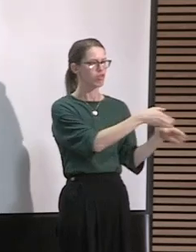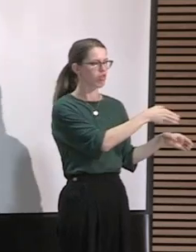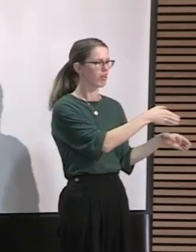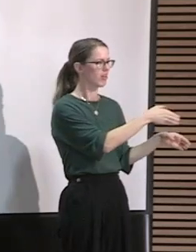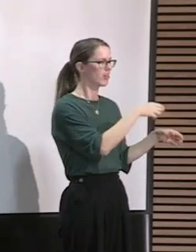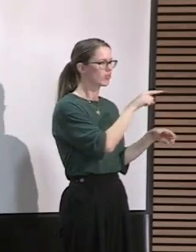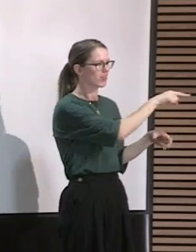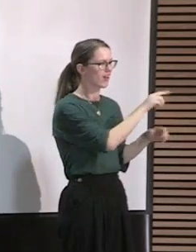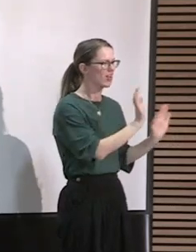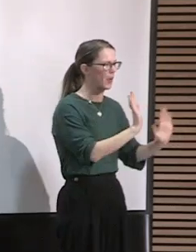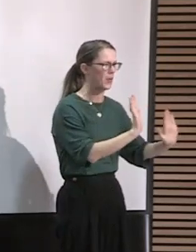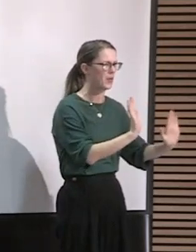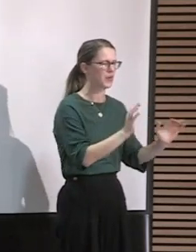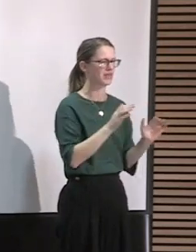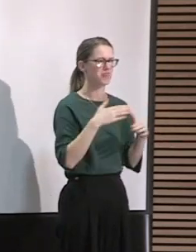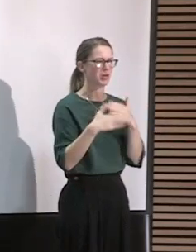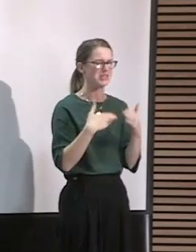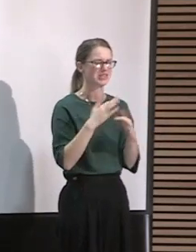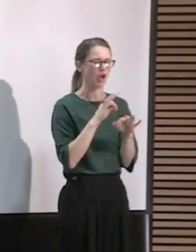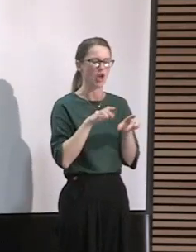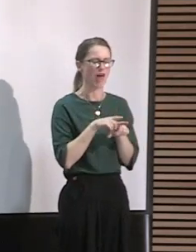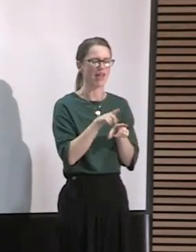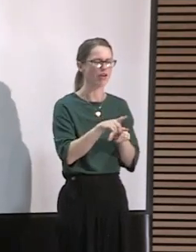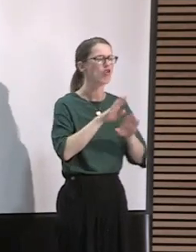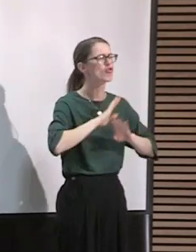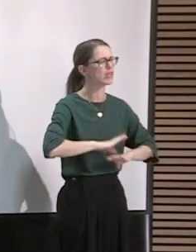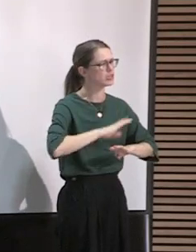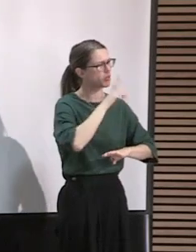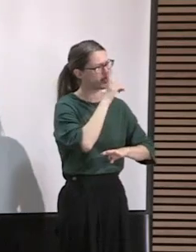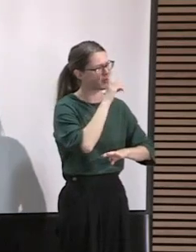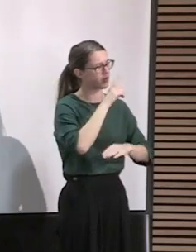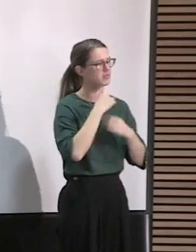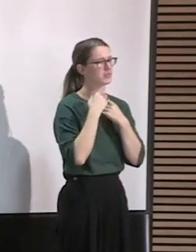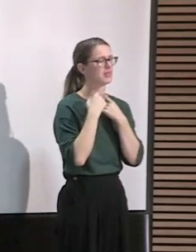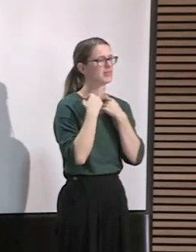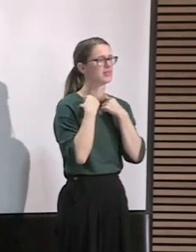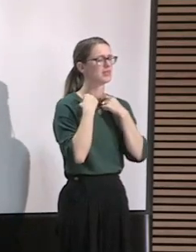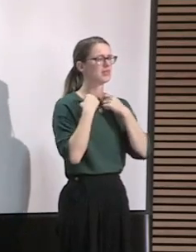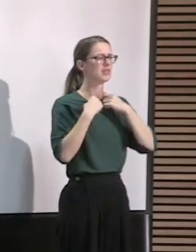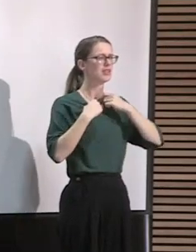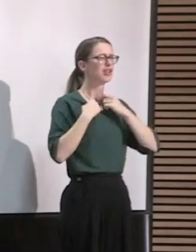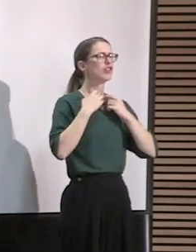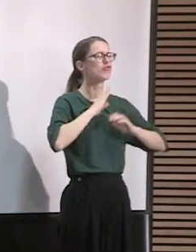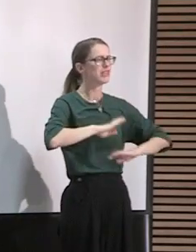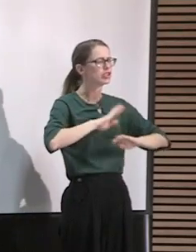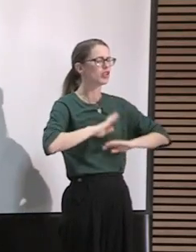doing that. There's no - suddenly, a van arrives at someone's house and carts people off. That is not how